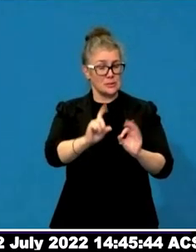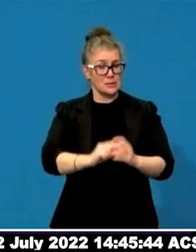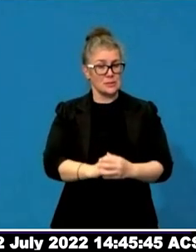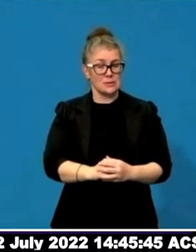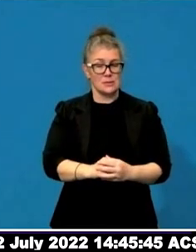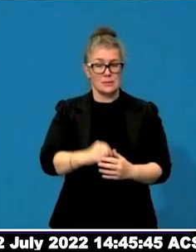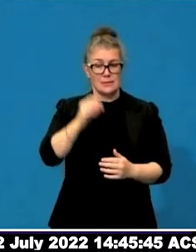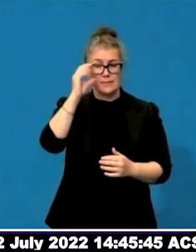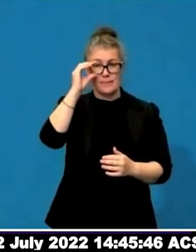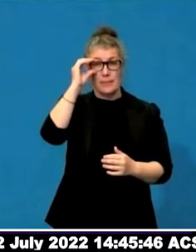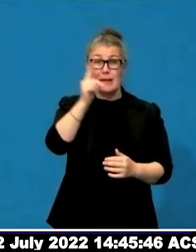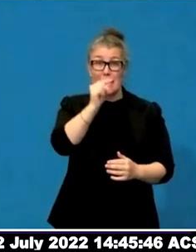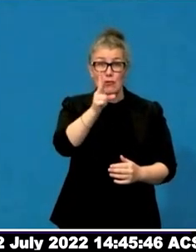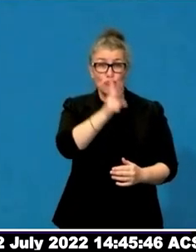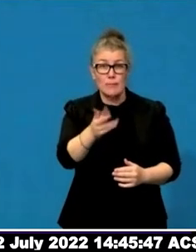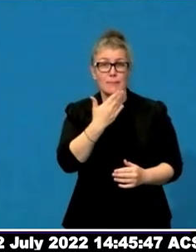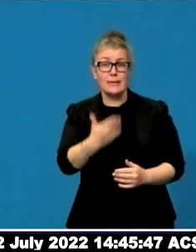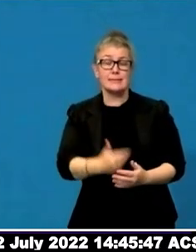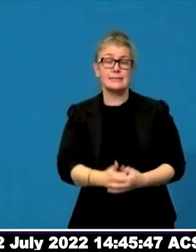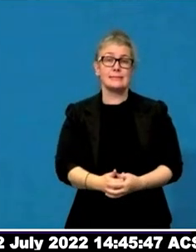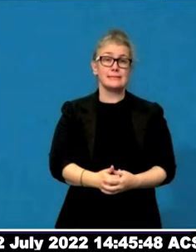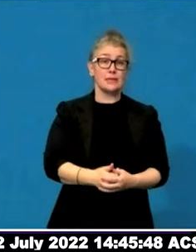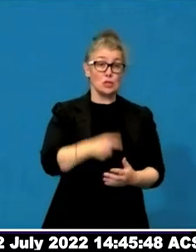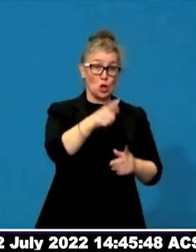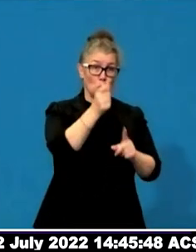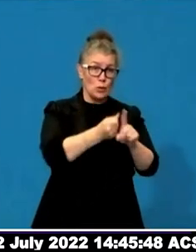If you could repeat that. You would advocate for more funding